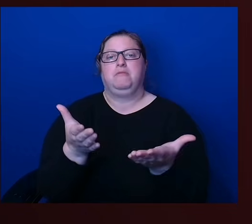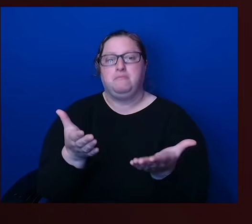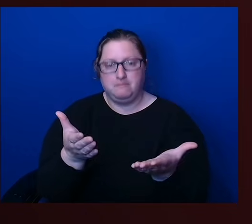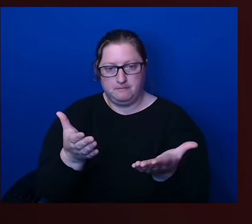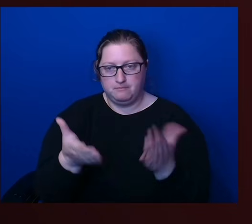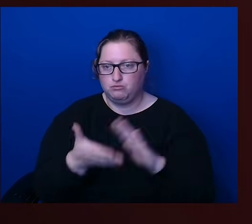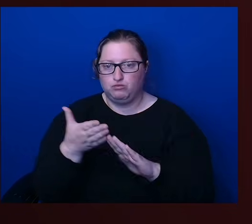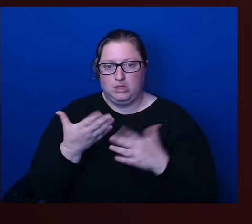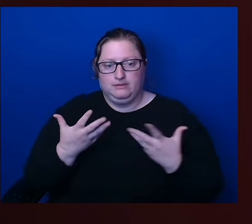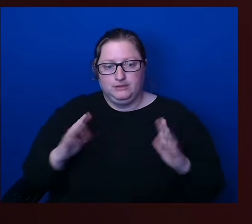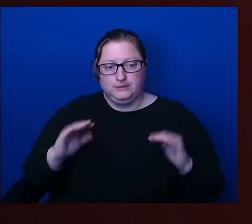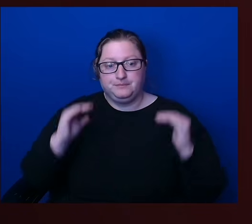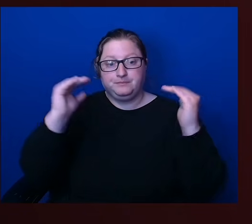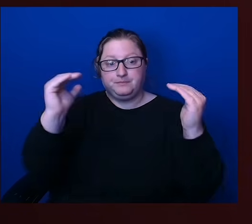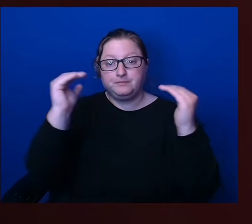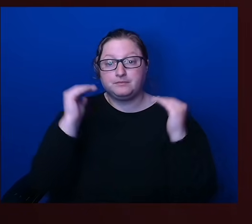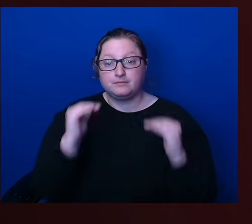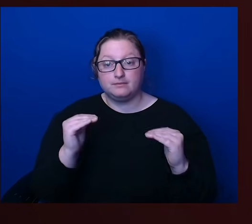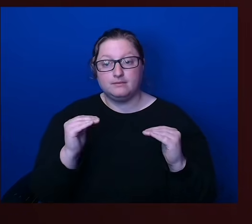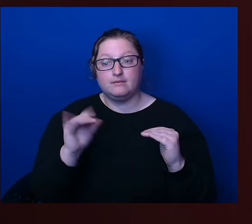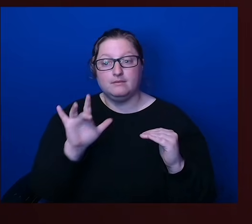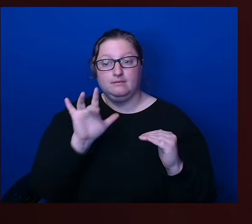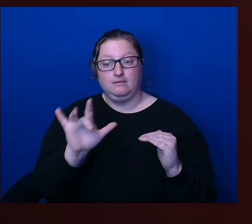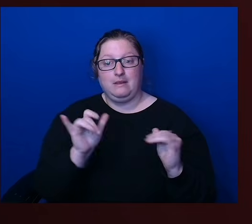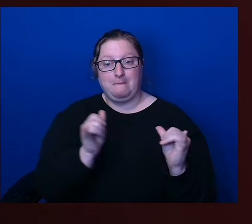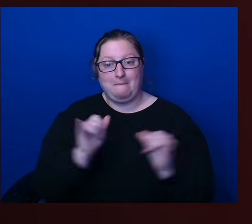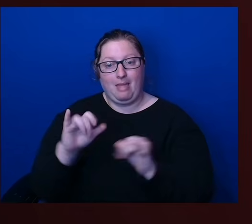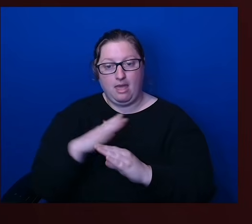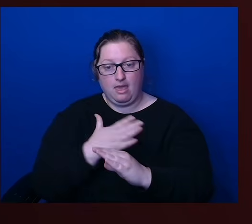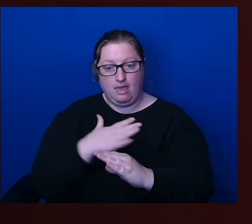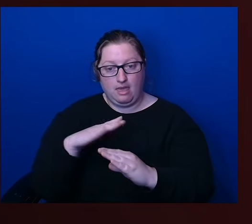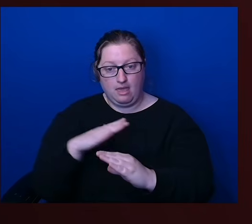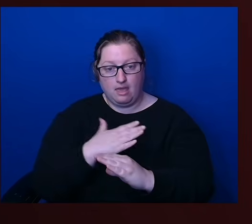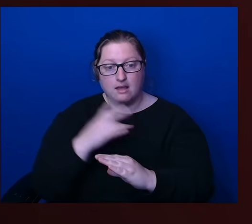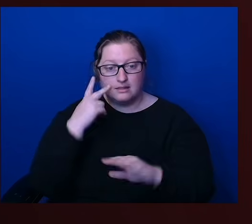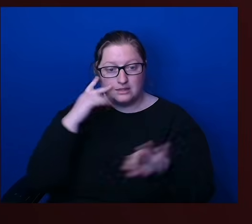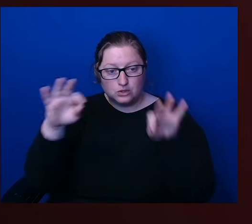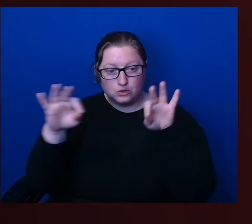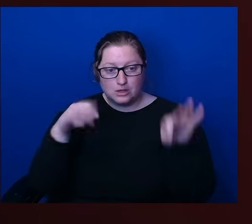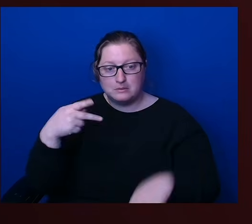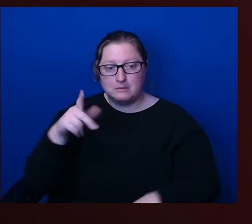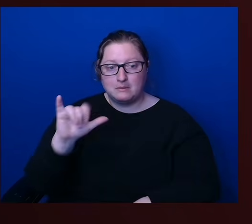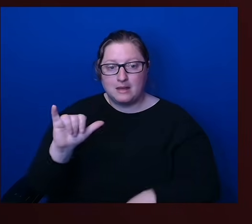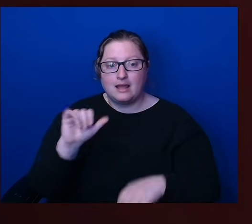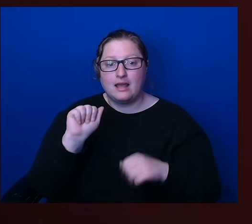play. You see that description? Play is a sequence based on a JSON format.